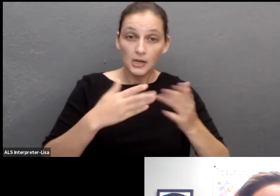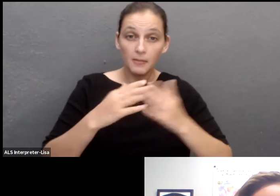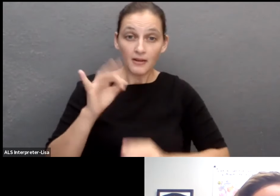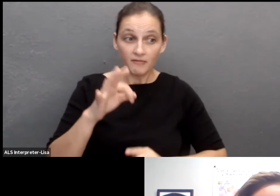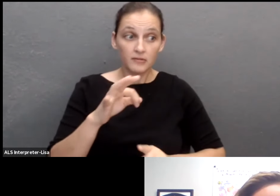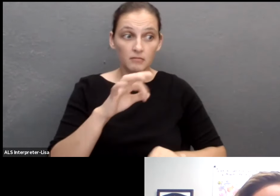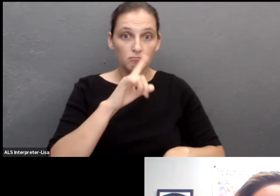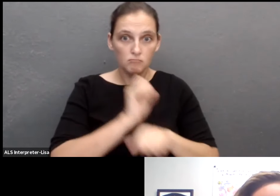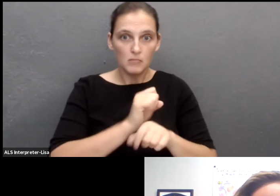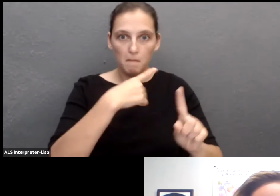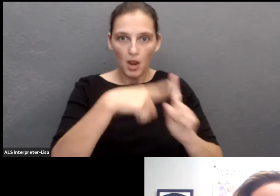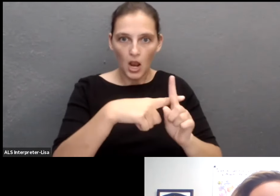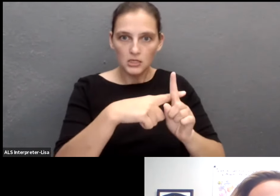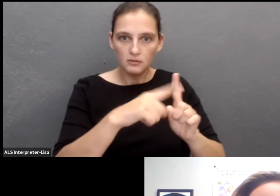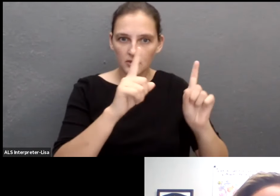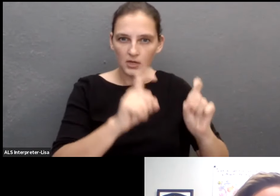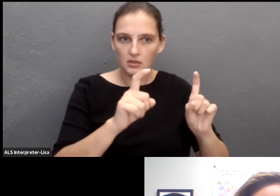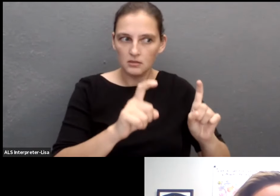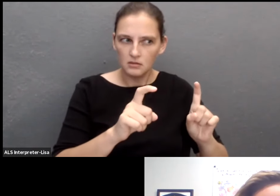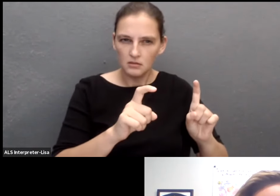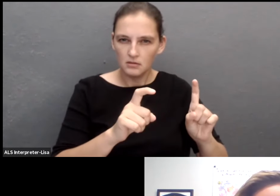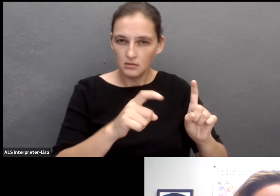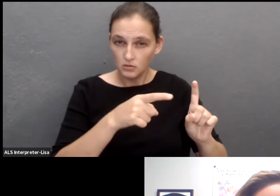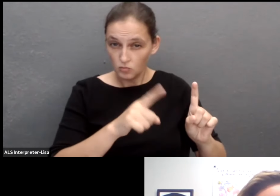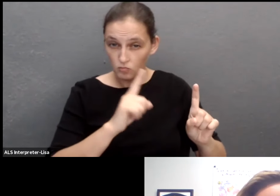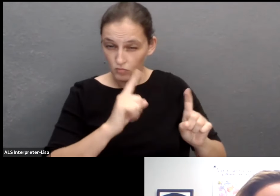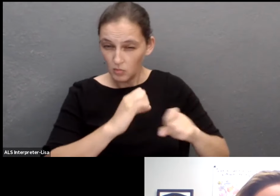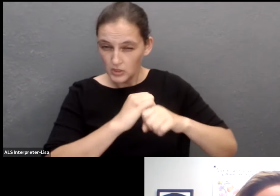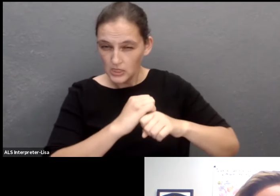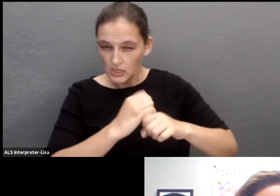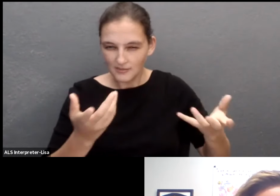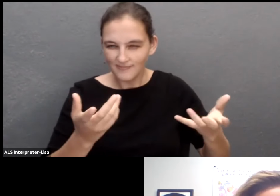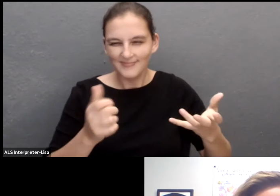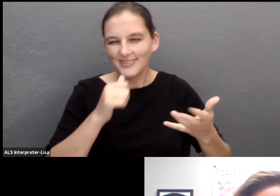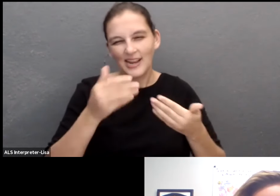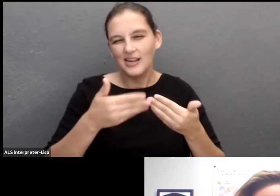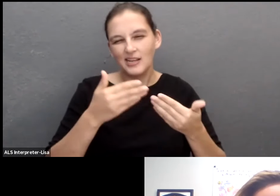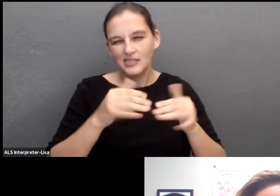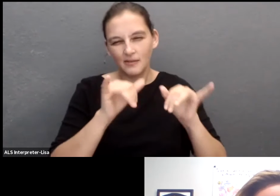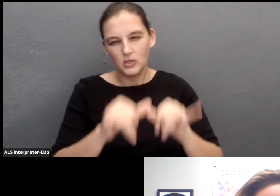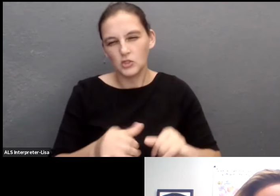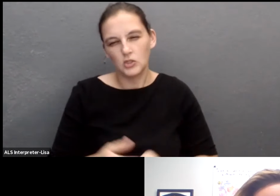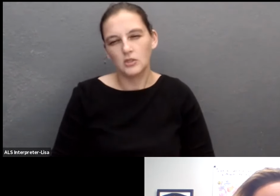that mean for how protected, you are? It's not really an easy thing to measure.